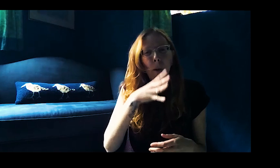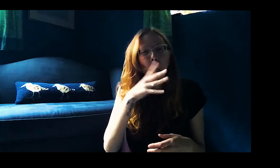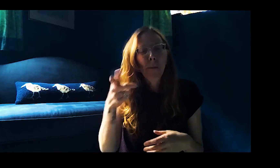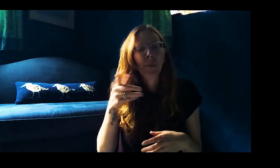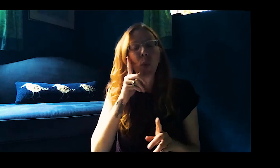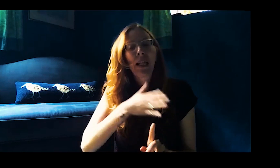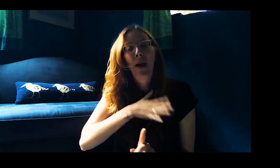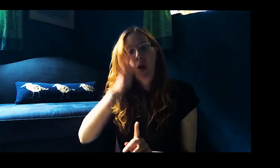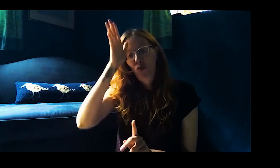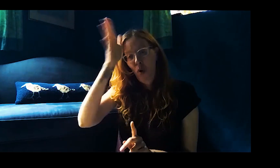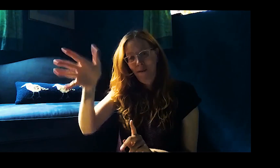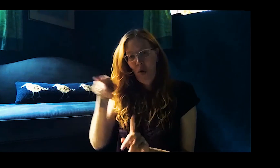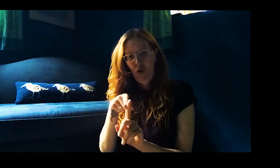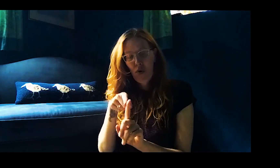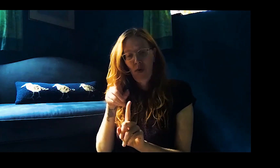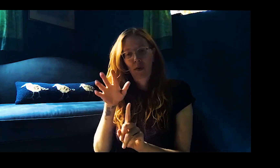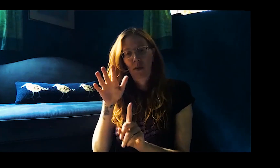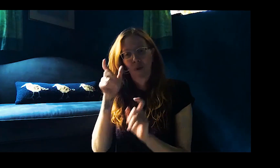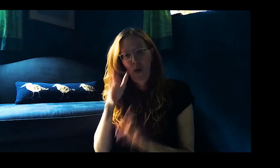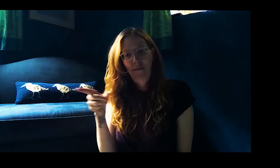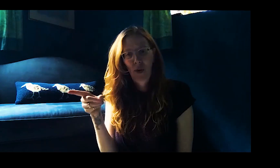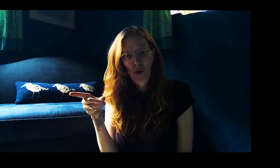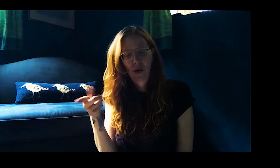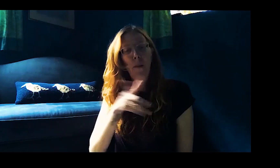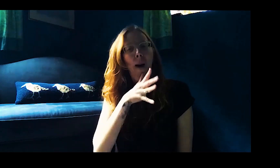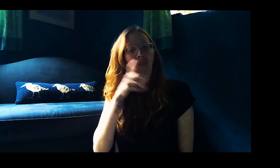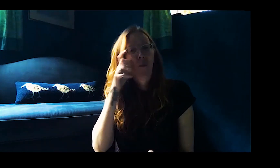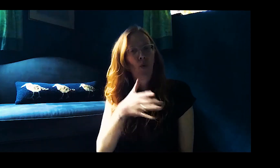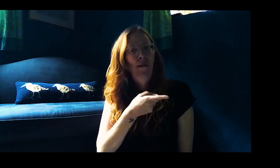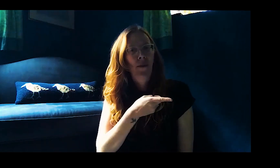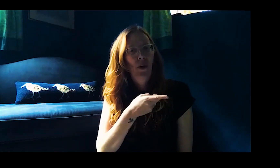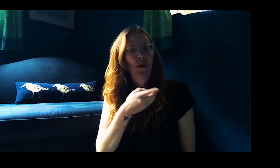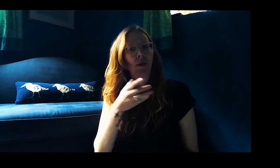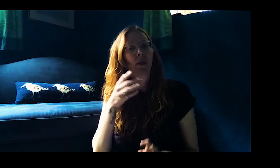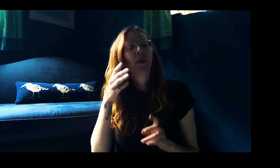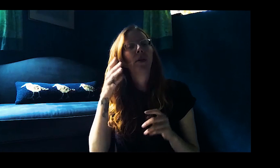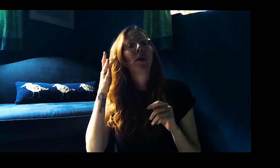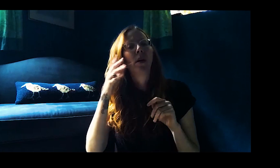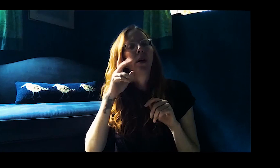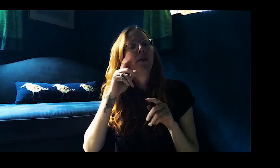my mother - well actually, my grandfather - he was a photographer, and my mom's a photographer.